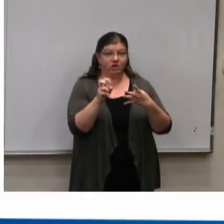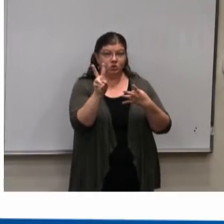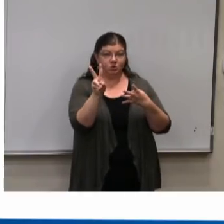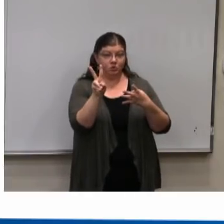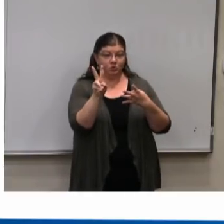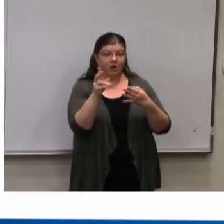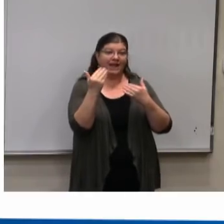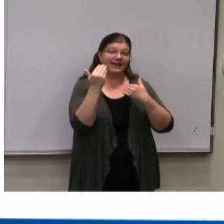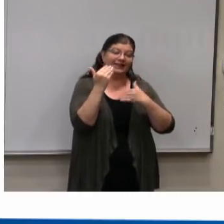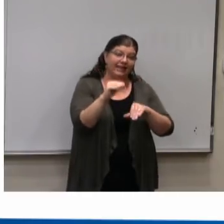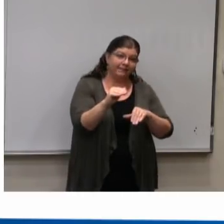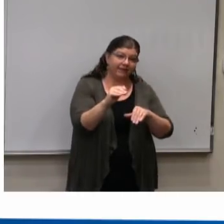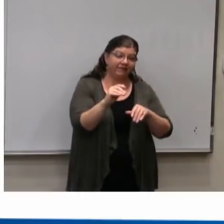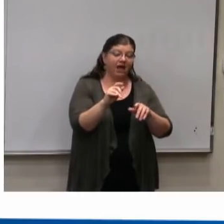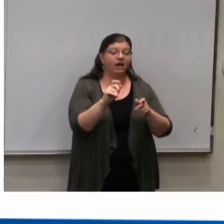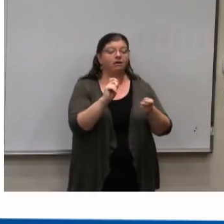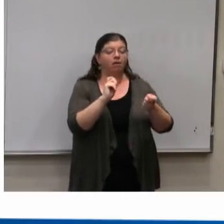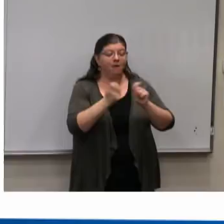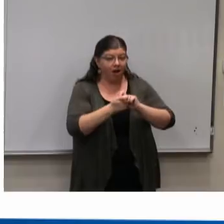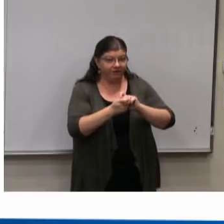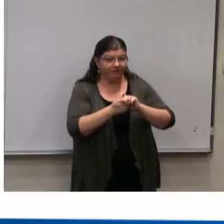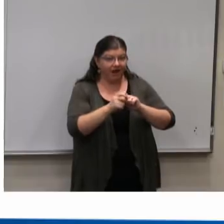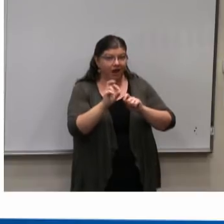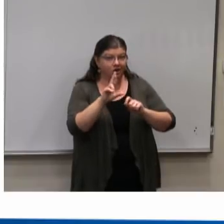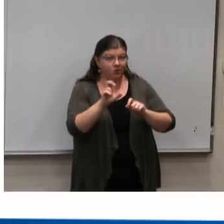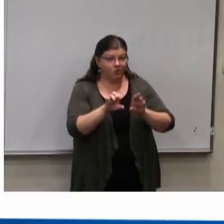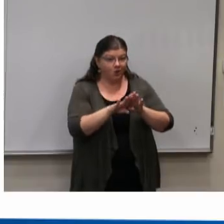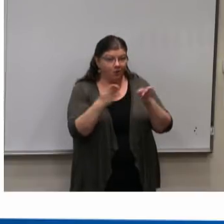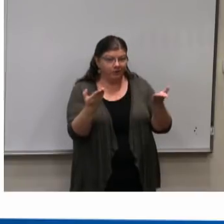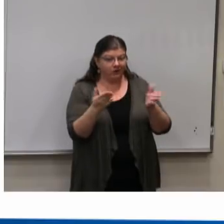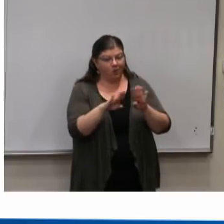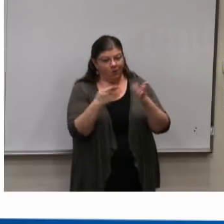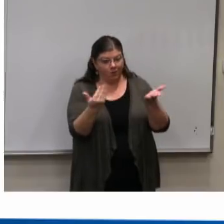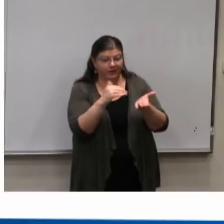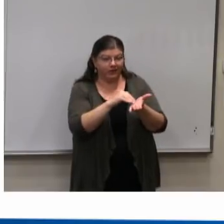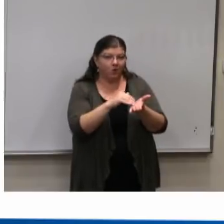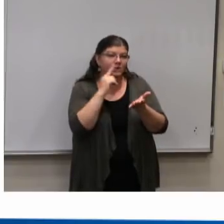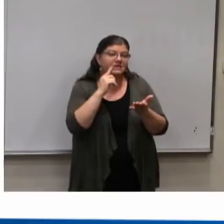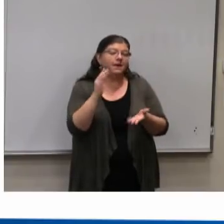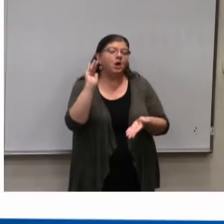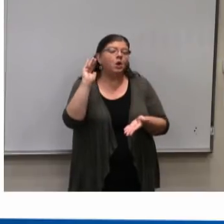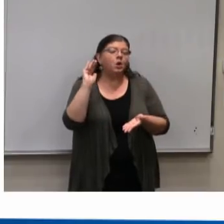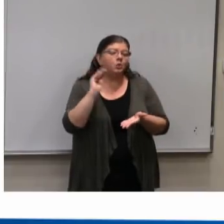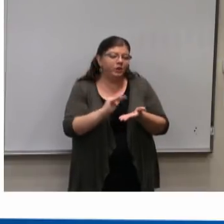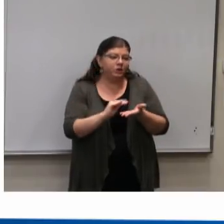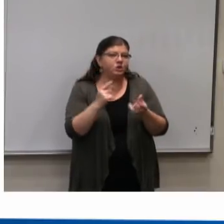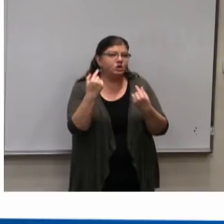modified reopening with reduced restrictions. It's stage two in the California system.